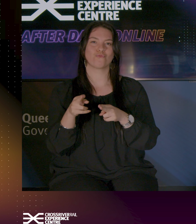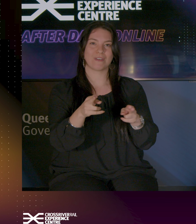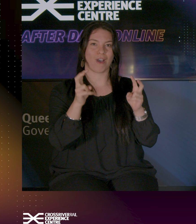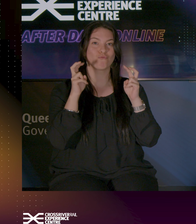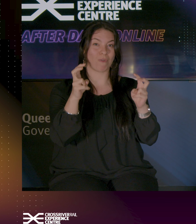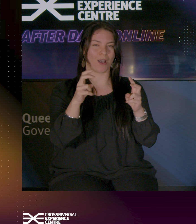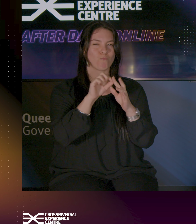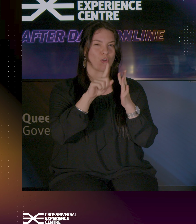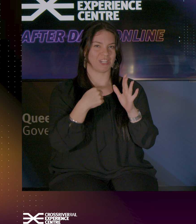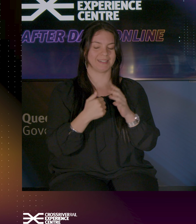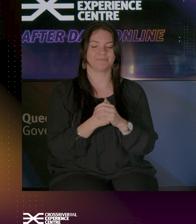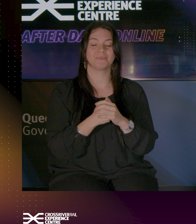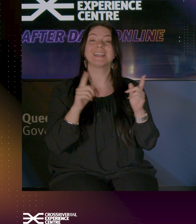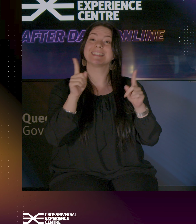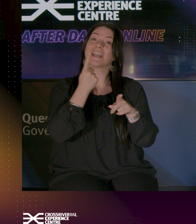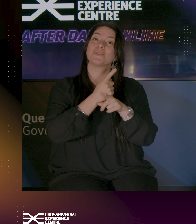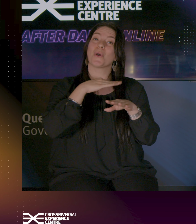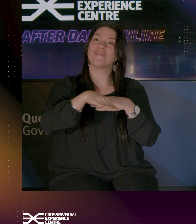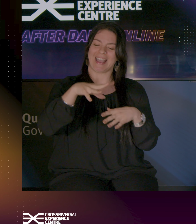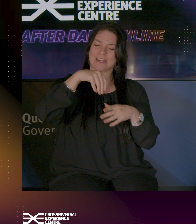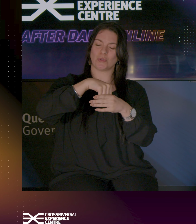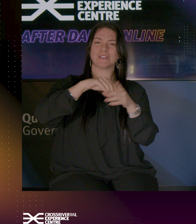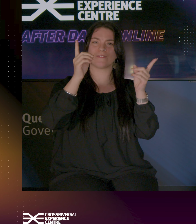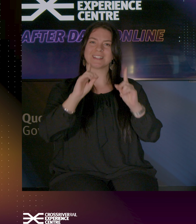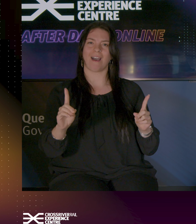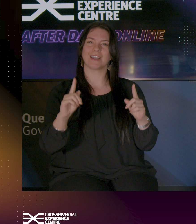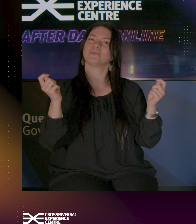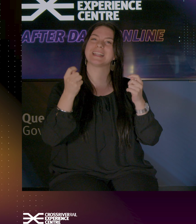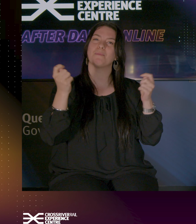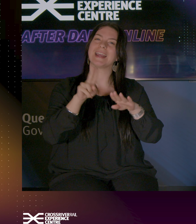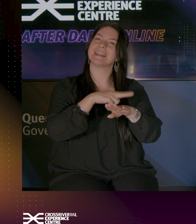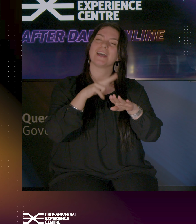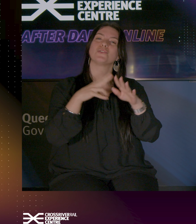we will be talking about inclusive design to celebrate the national week of deaf people which